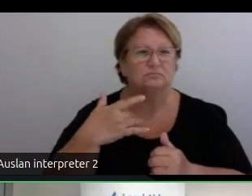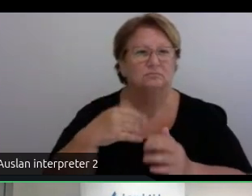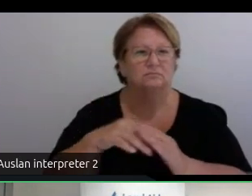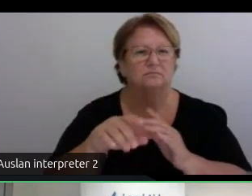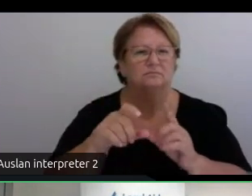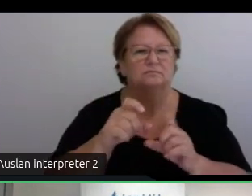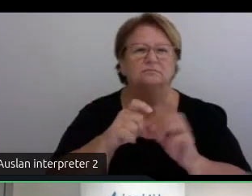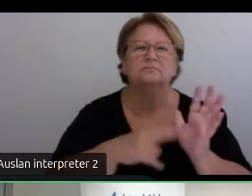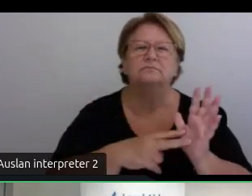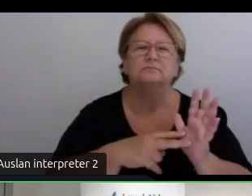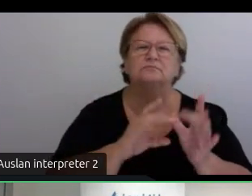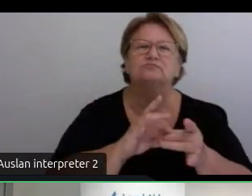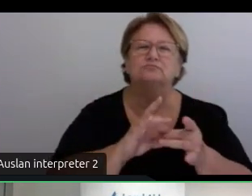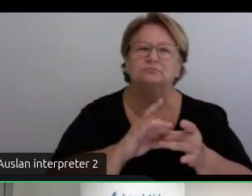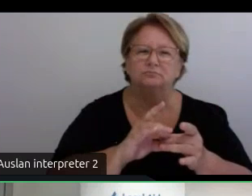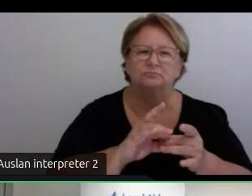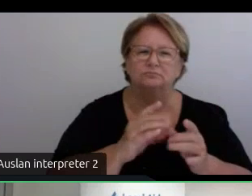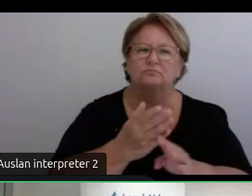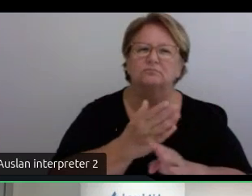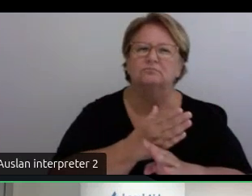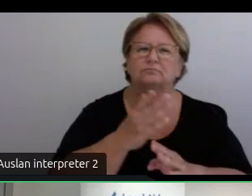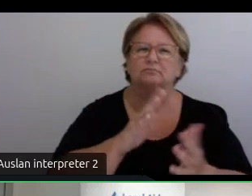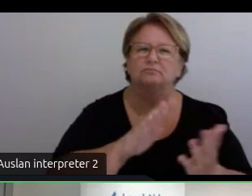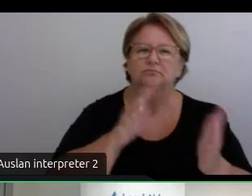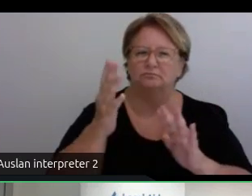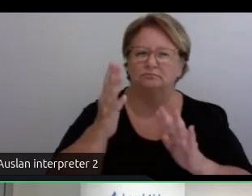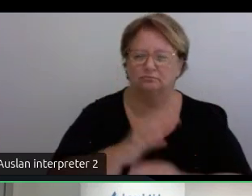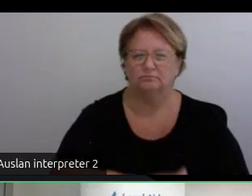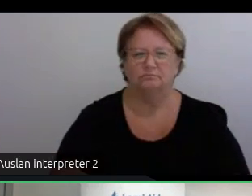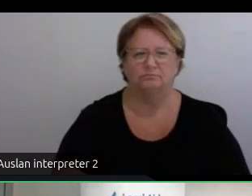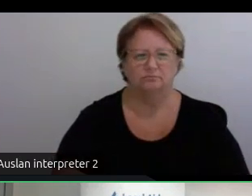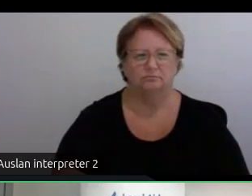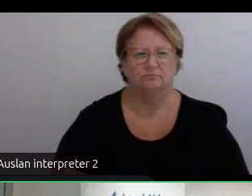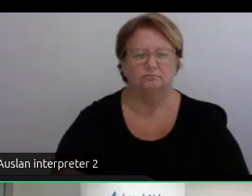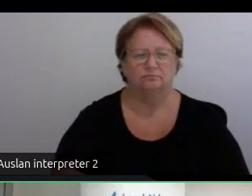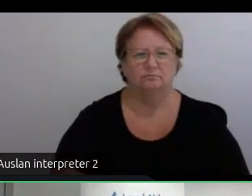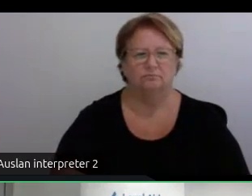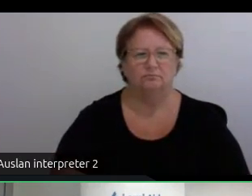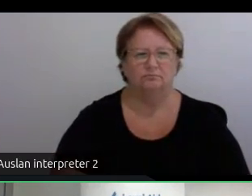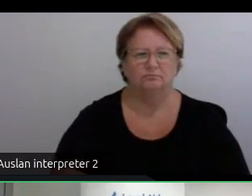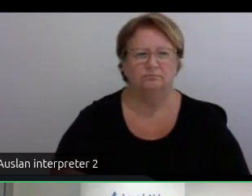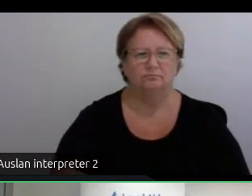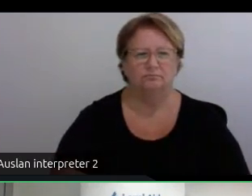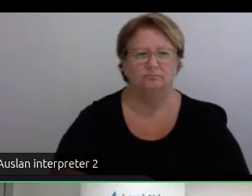in a domestic violence relationship even before the disaster happened. So, I think we've got on